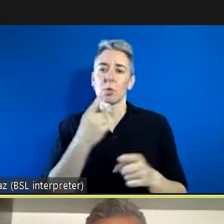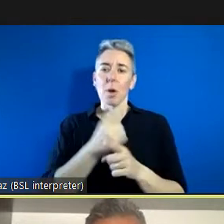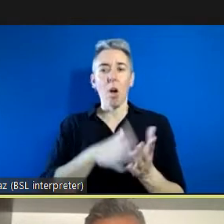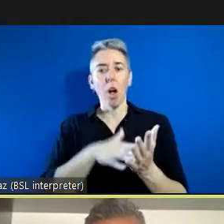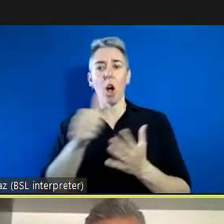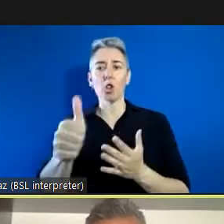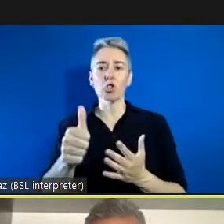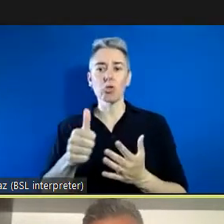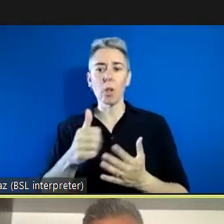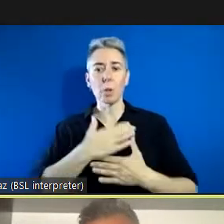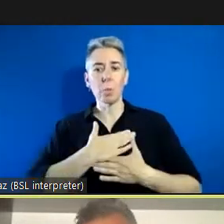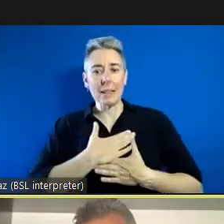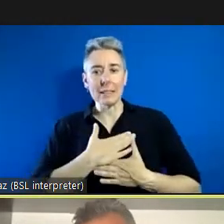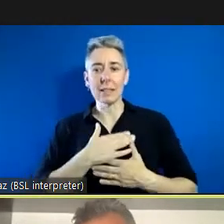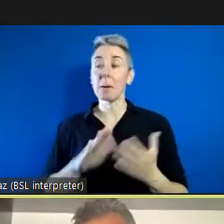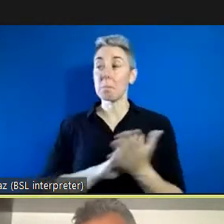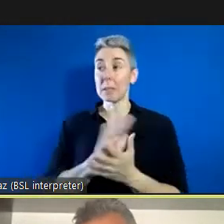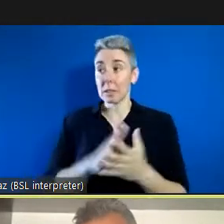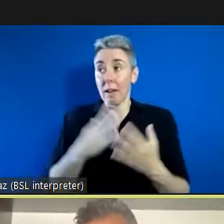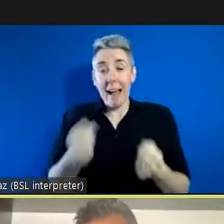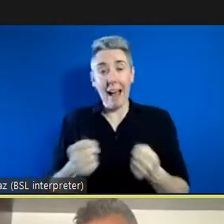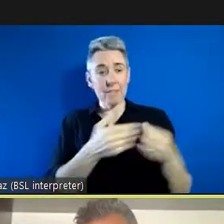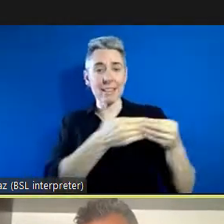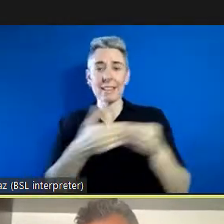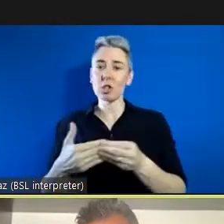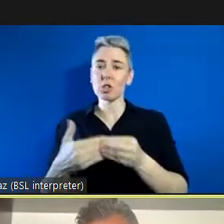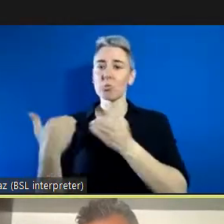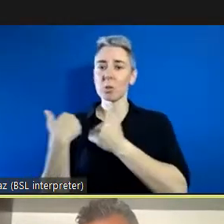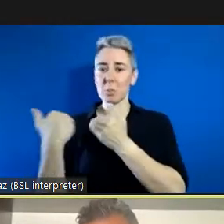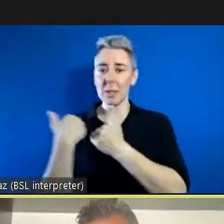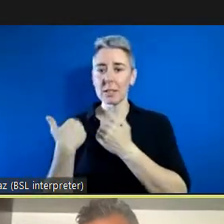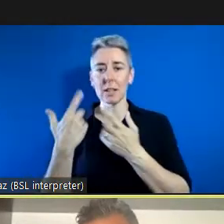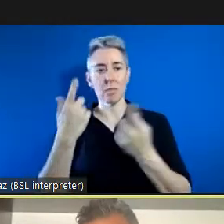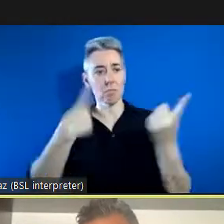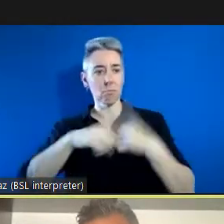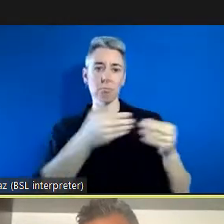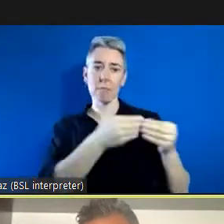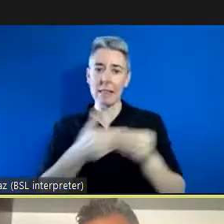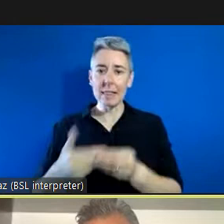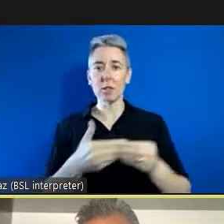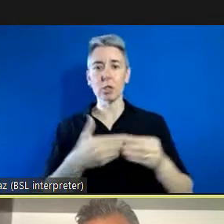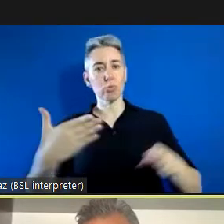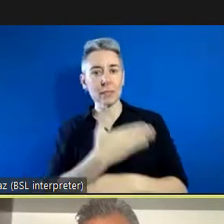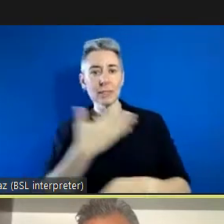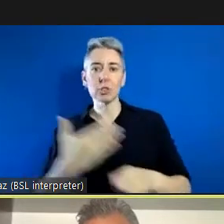have a leadership responsibility as practitioners as educators, as leaders, and as students to think